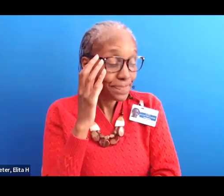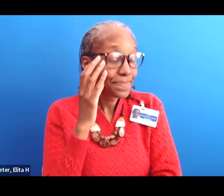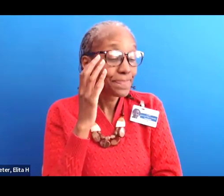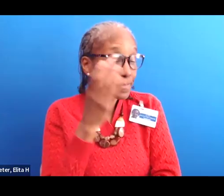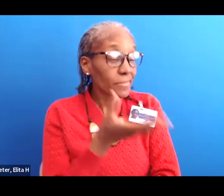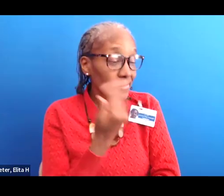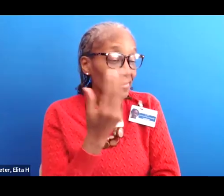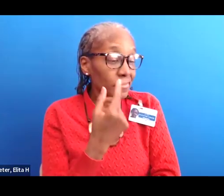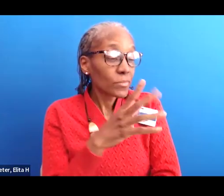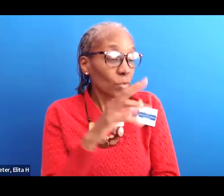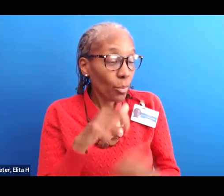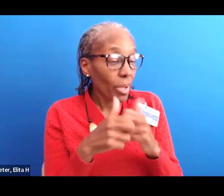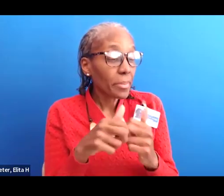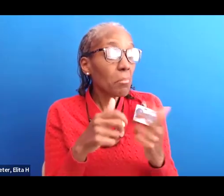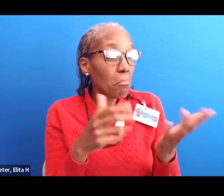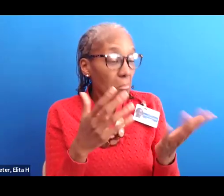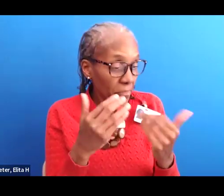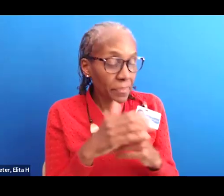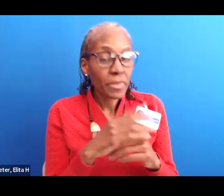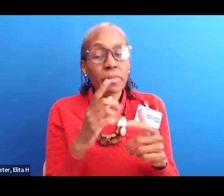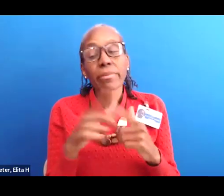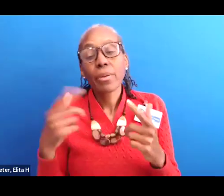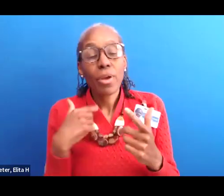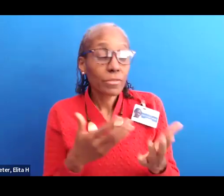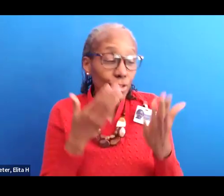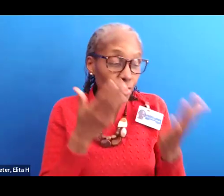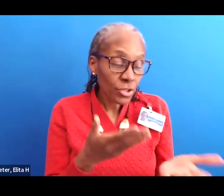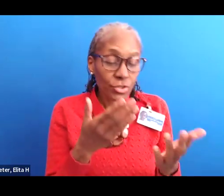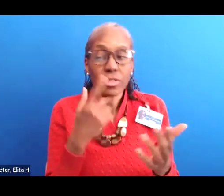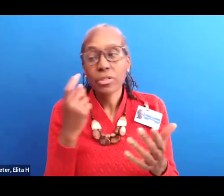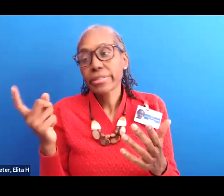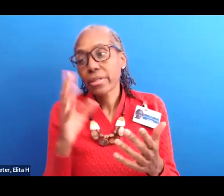to hear what your problem is. Now they'll have suggestions because they talk to other